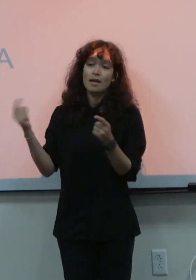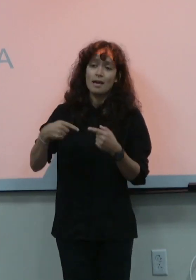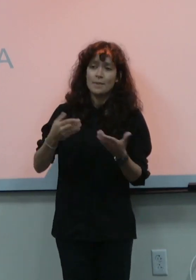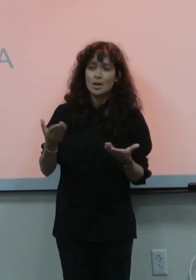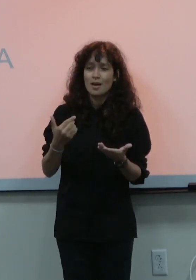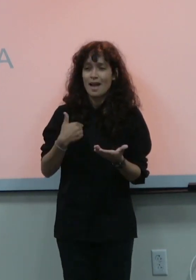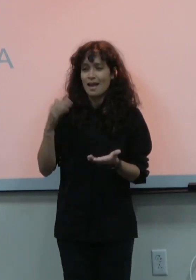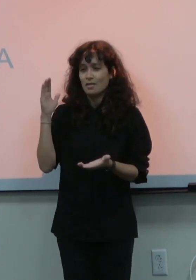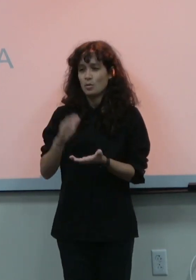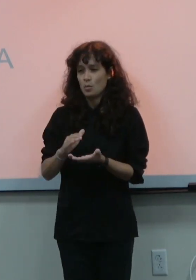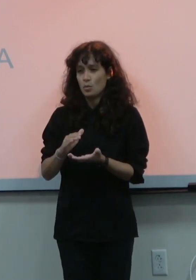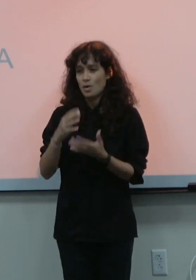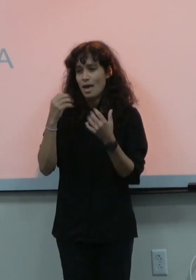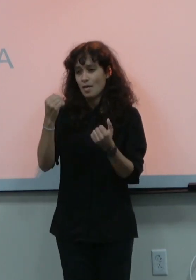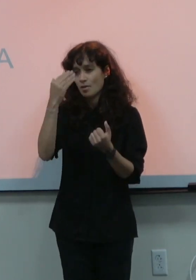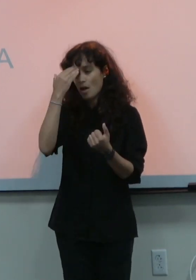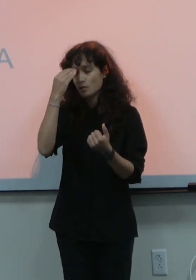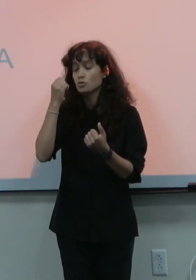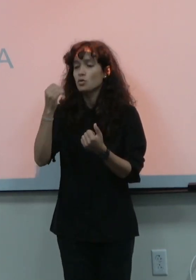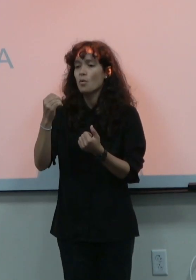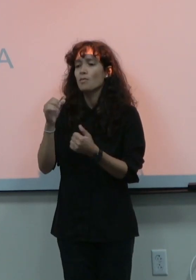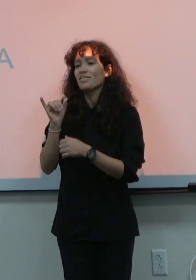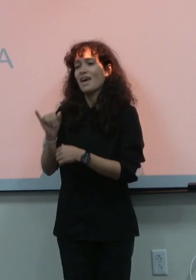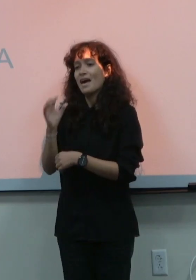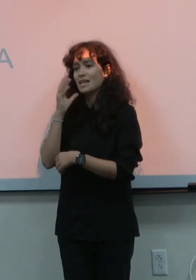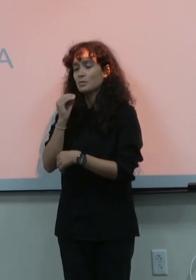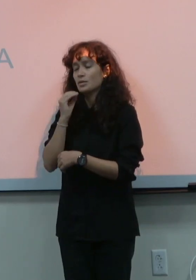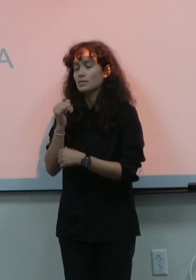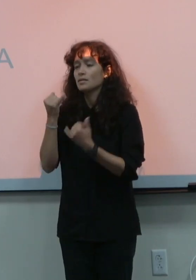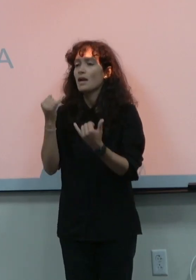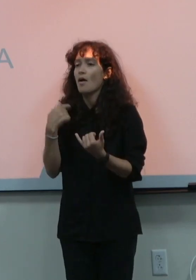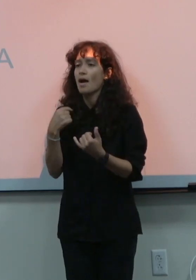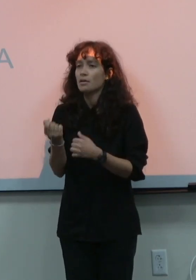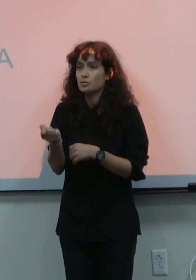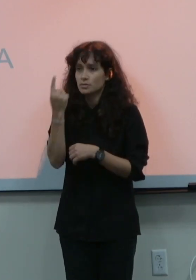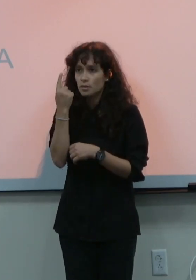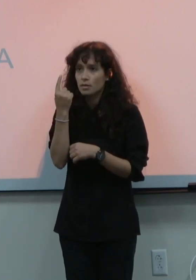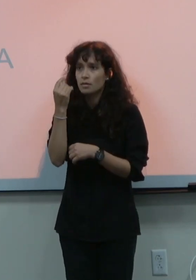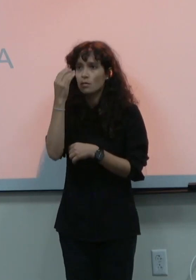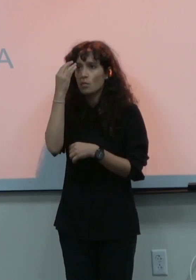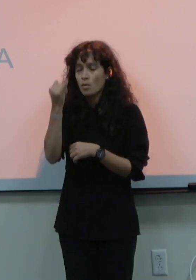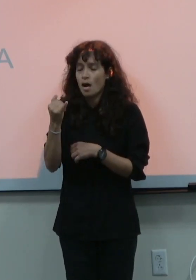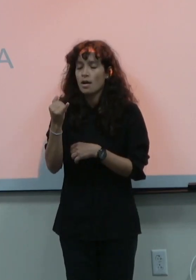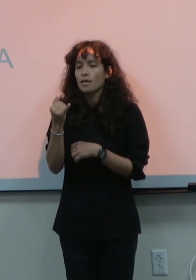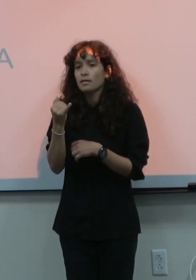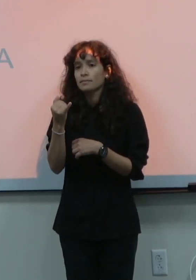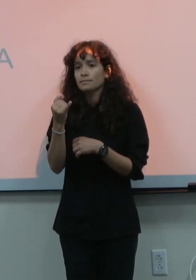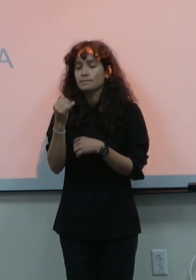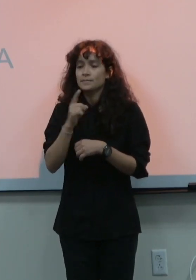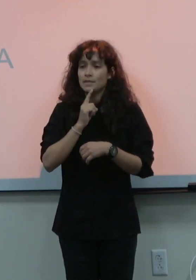Because from that lived experience, I can understand why, in a way, deaf and hard of hearing